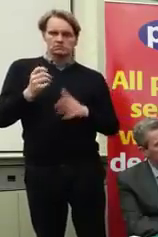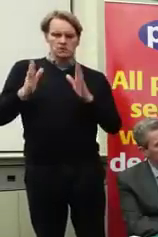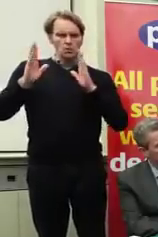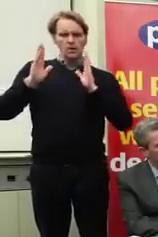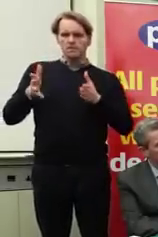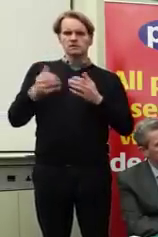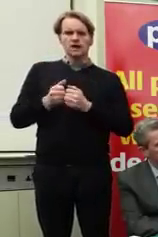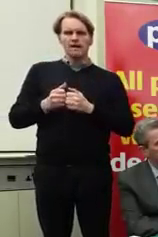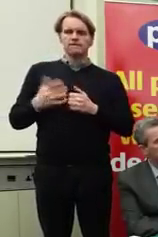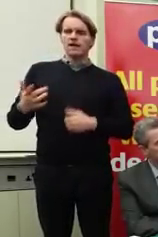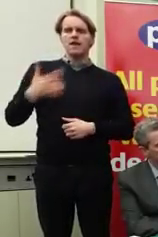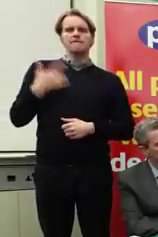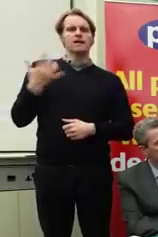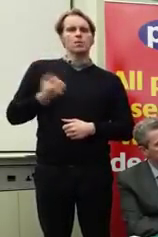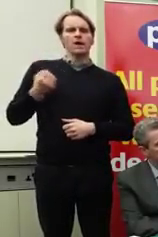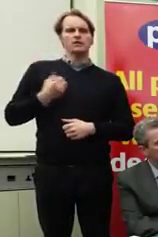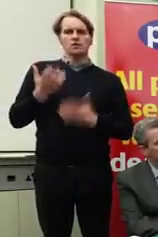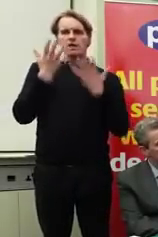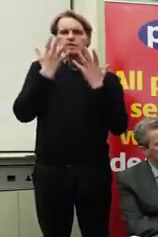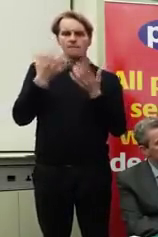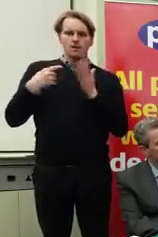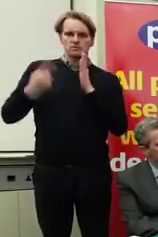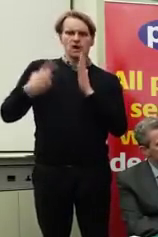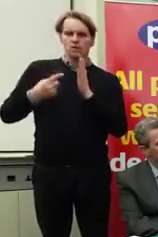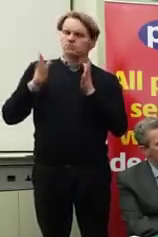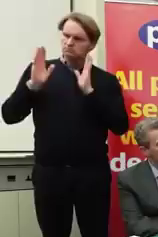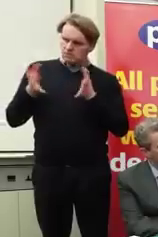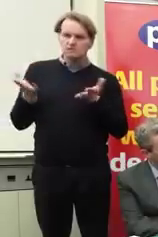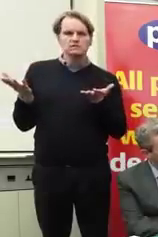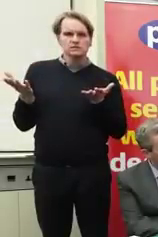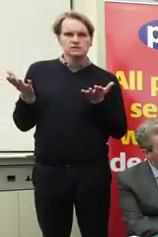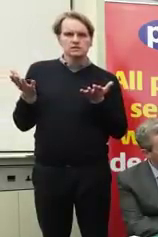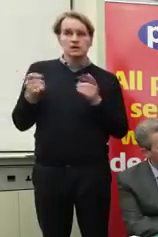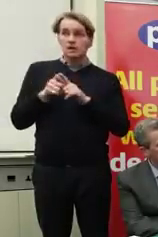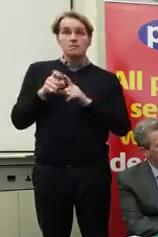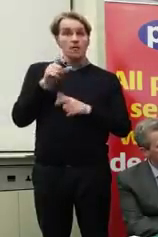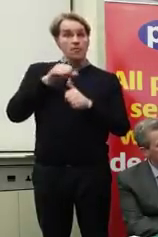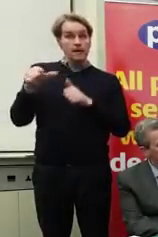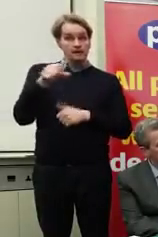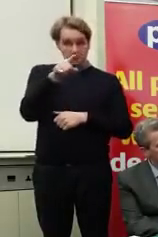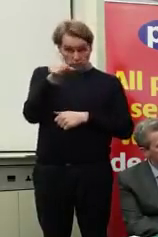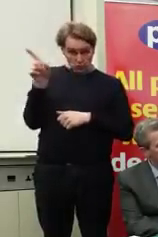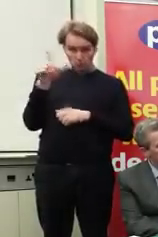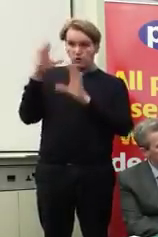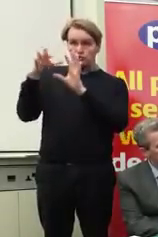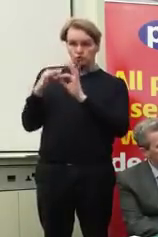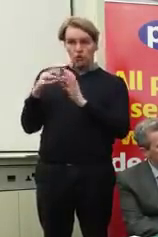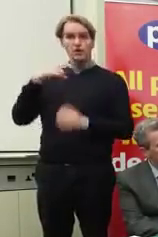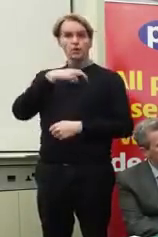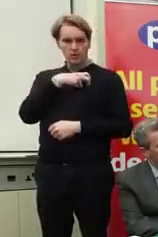living wage £10 an hour, but the best way of protecting wages is to join a trade union and the best way of ensuring that you have a healthy trade